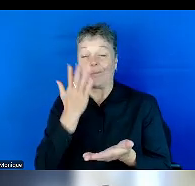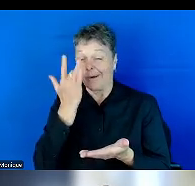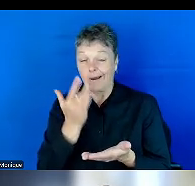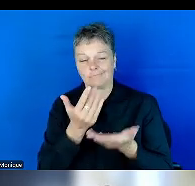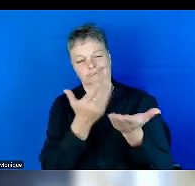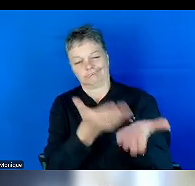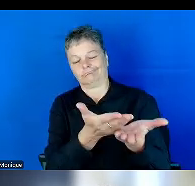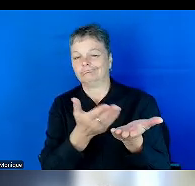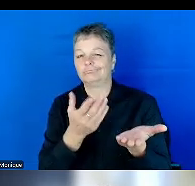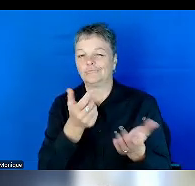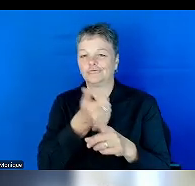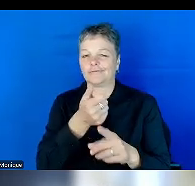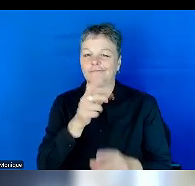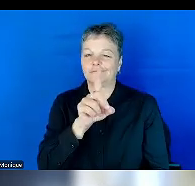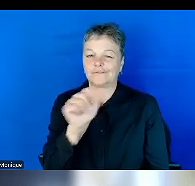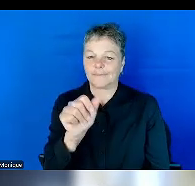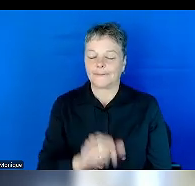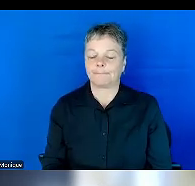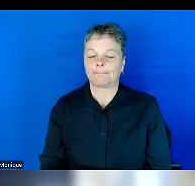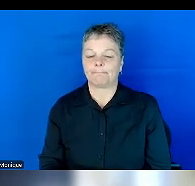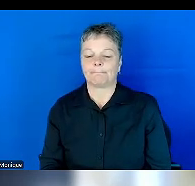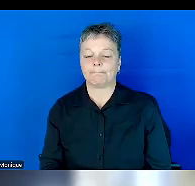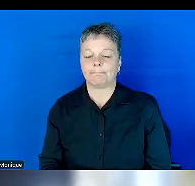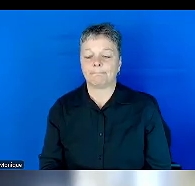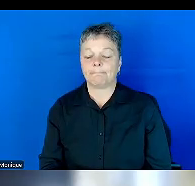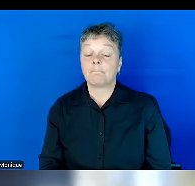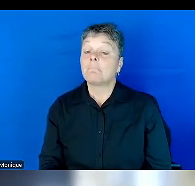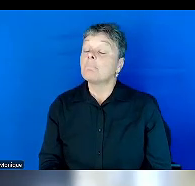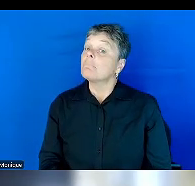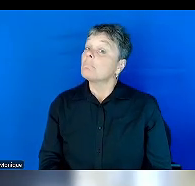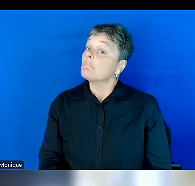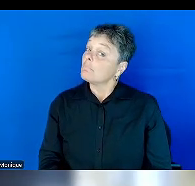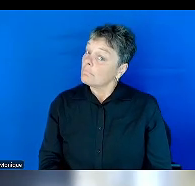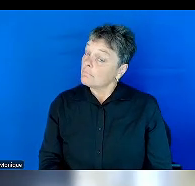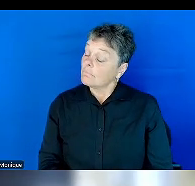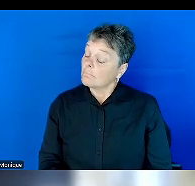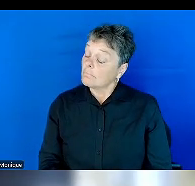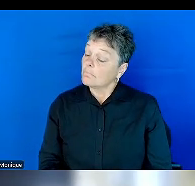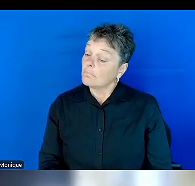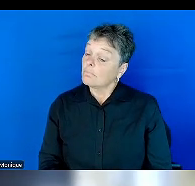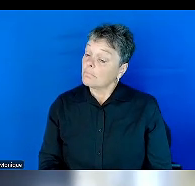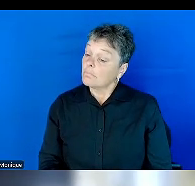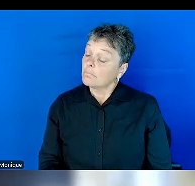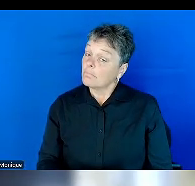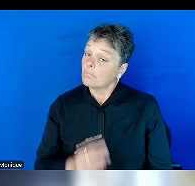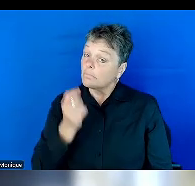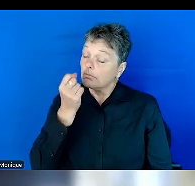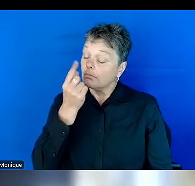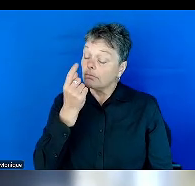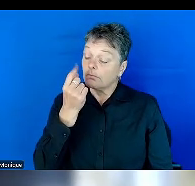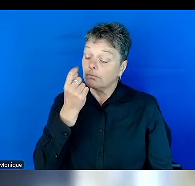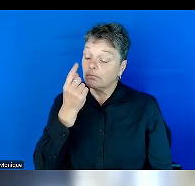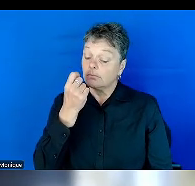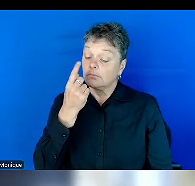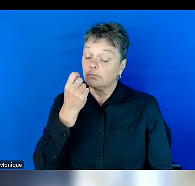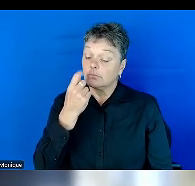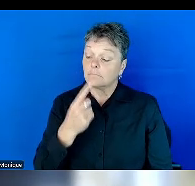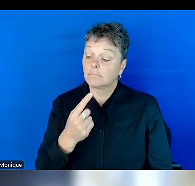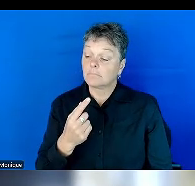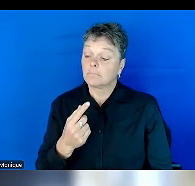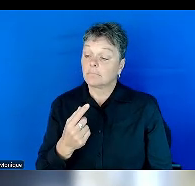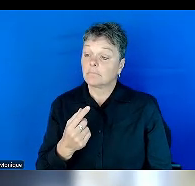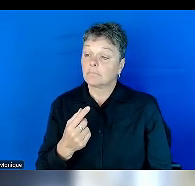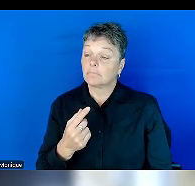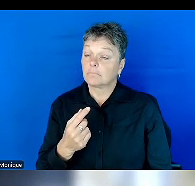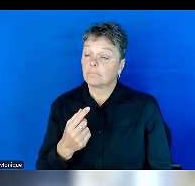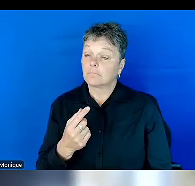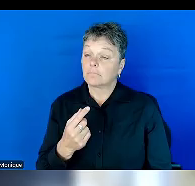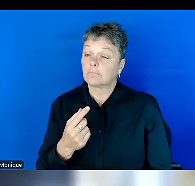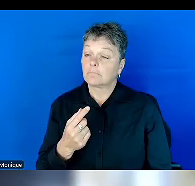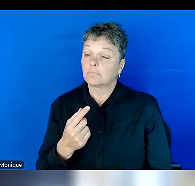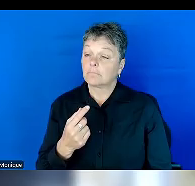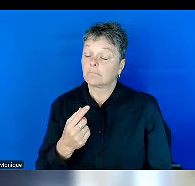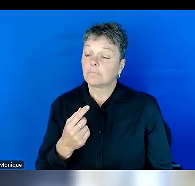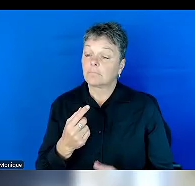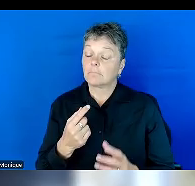Um however it is important to note that we are uh we only uh do help with uh human rights and